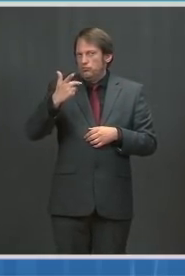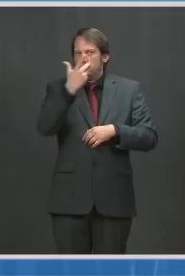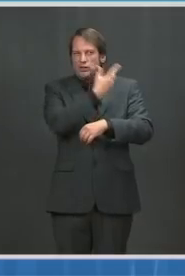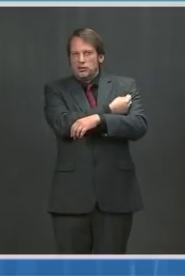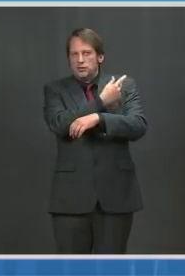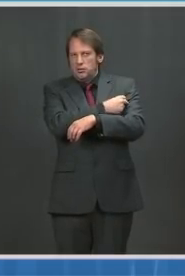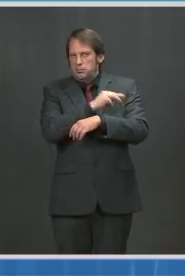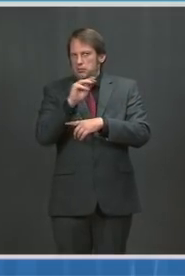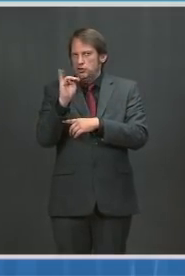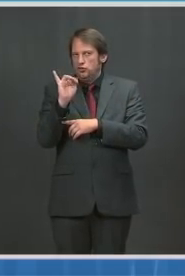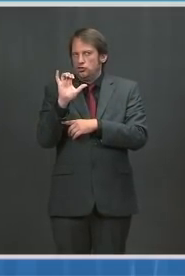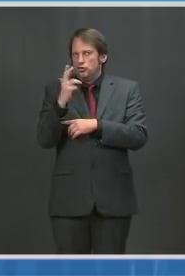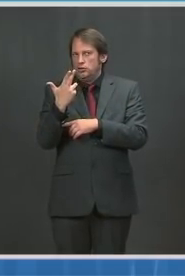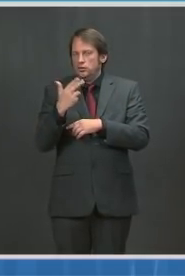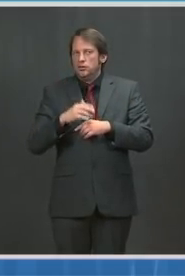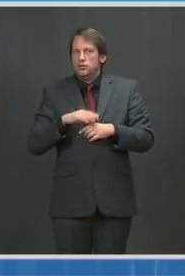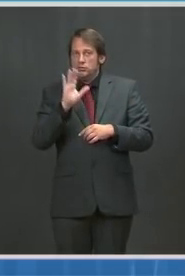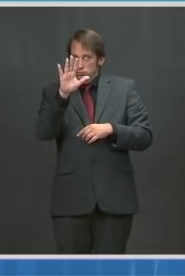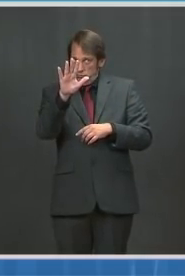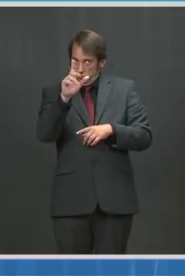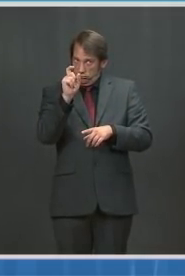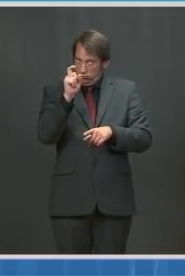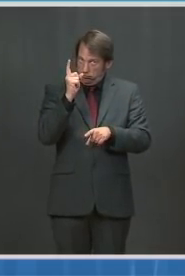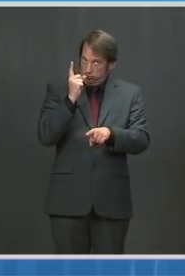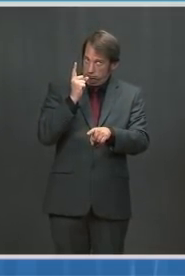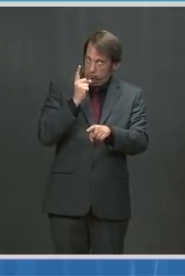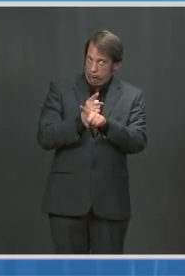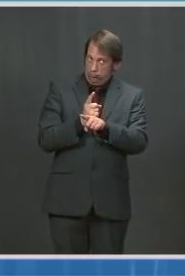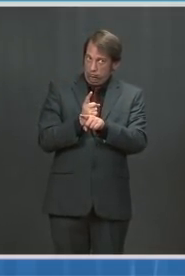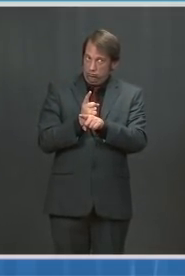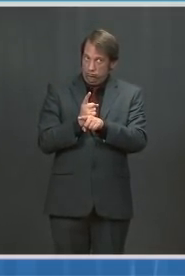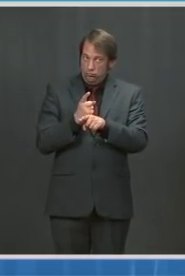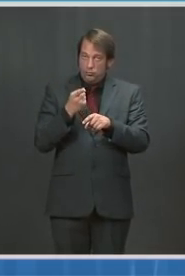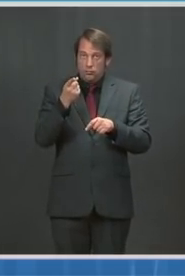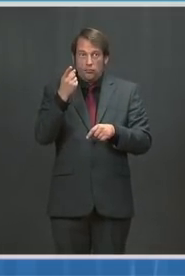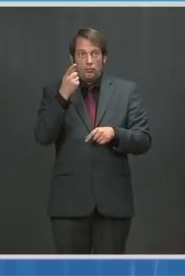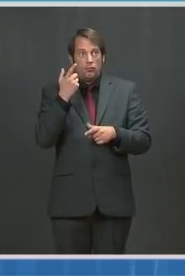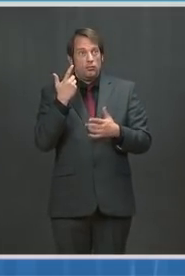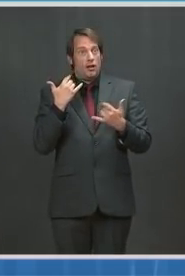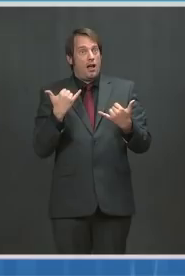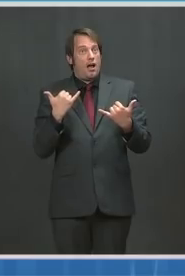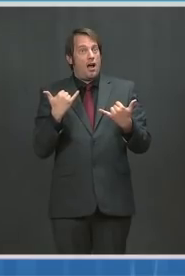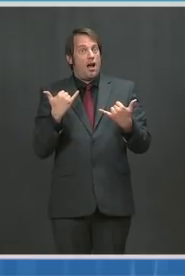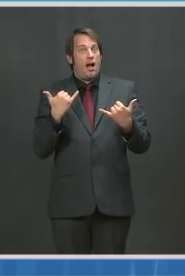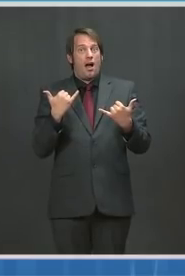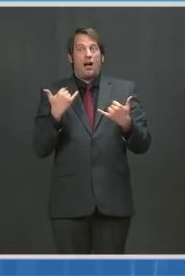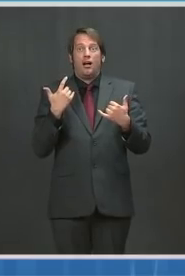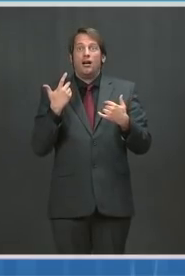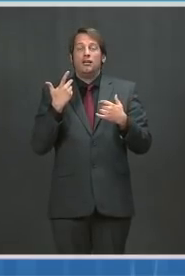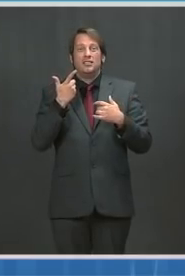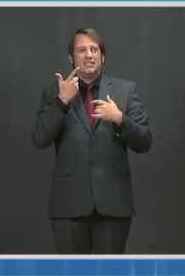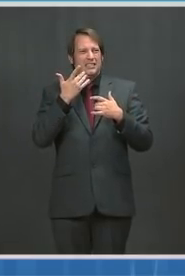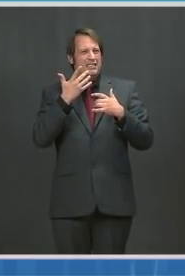the overriding or even the sole factor in determining state-by-state allocation is still population?